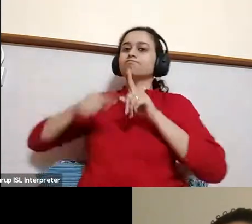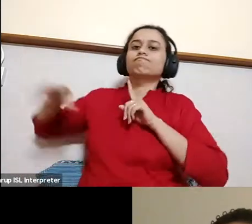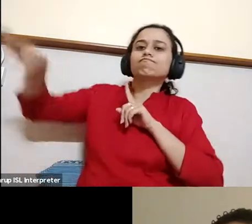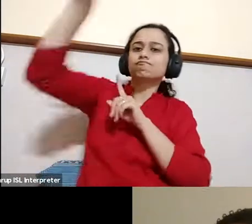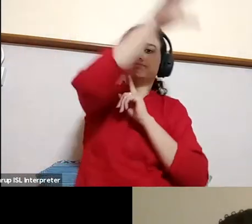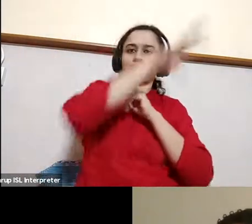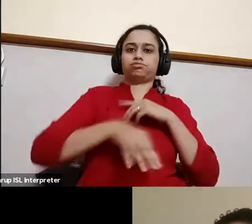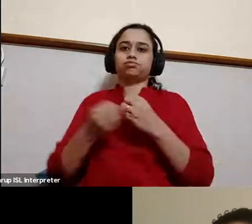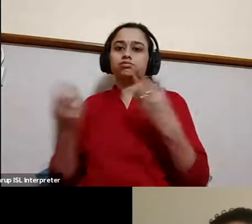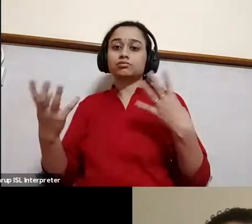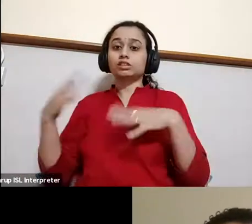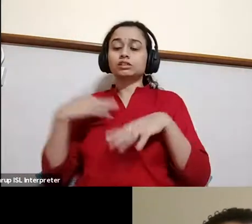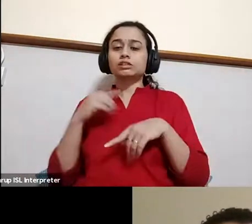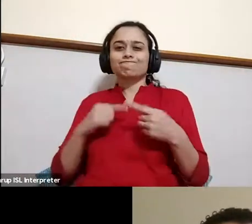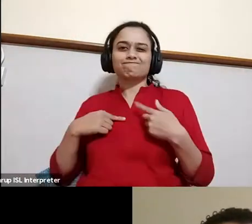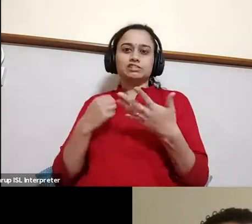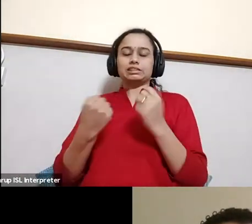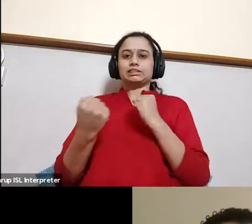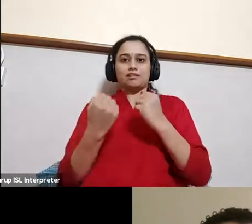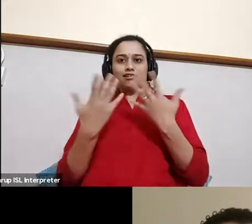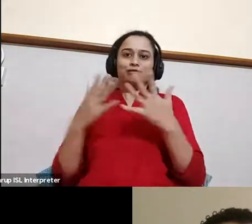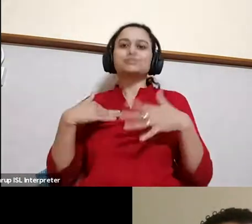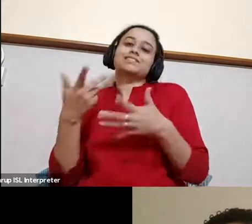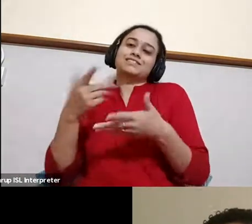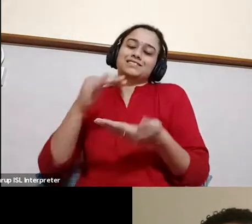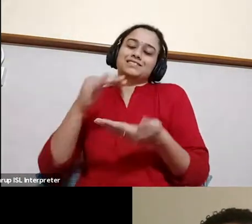was tricky but also a rewarding part of the process of planning this exhibition